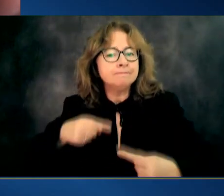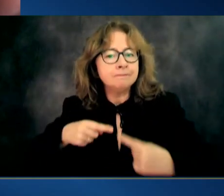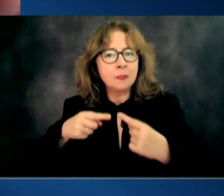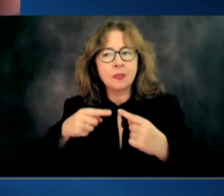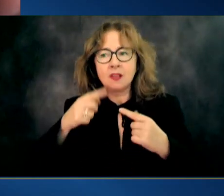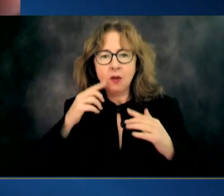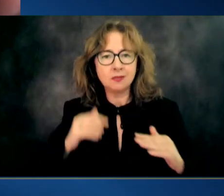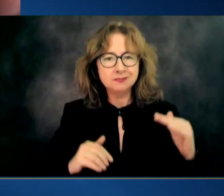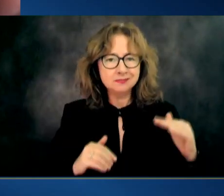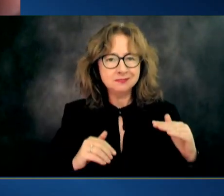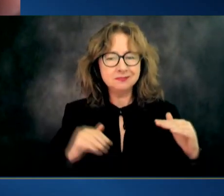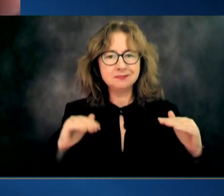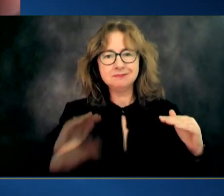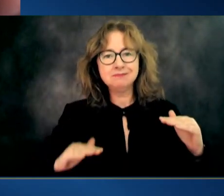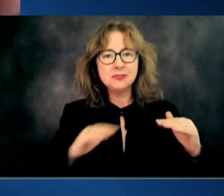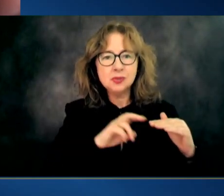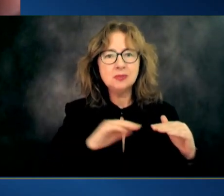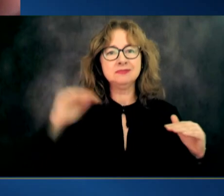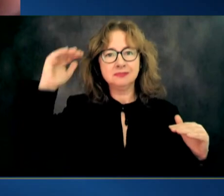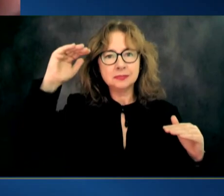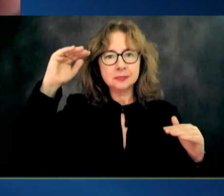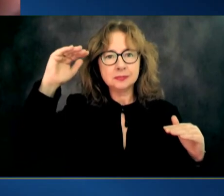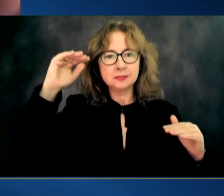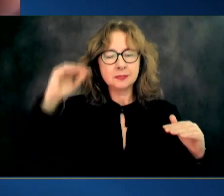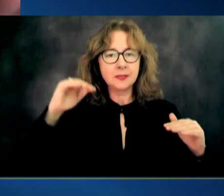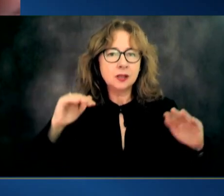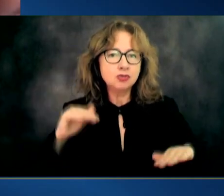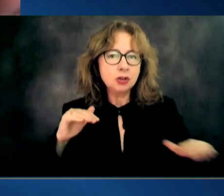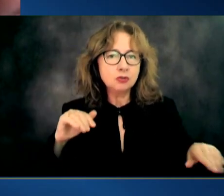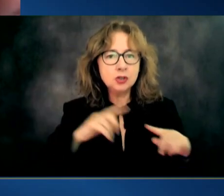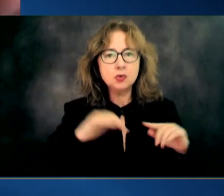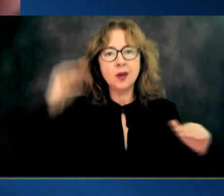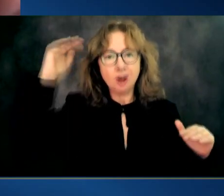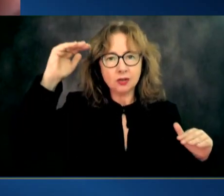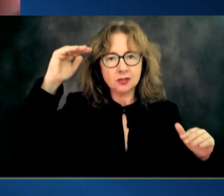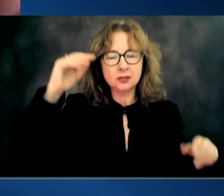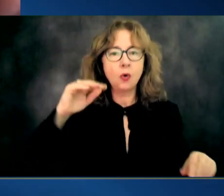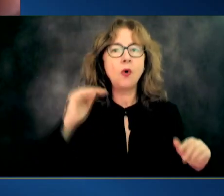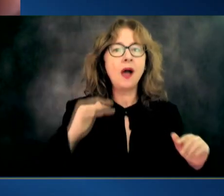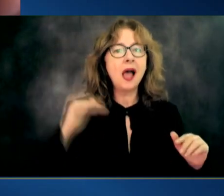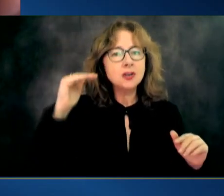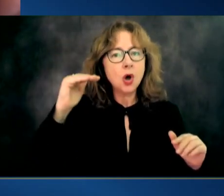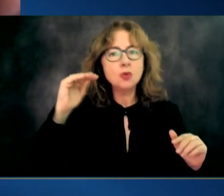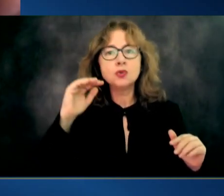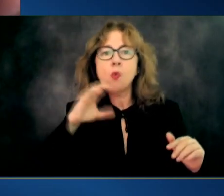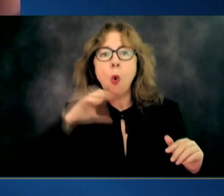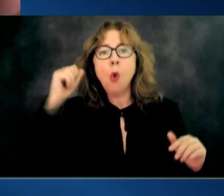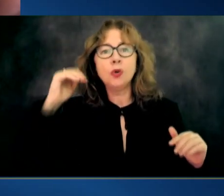care from pediatric to adulthood, adult to older adult. And I'm wondering if -- and